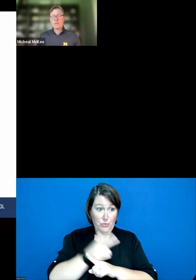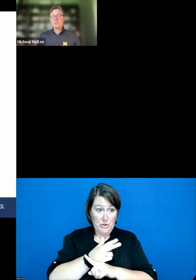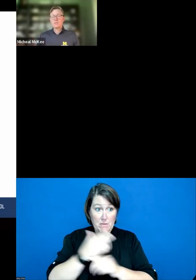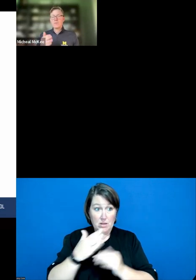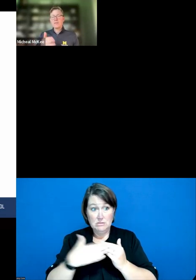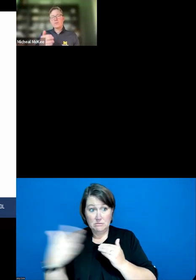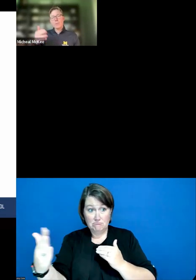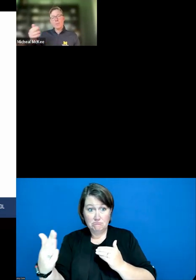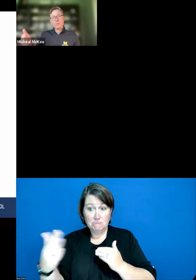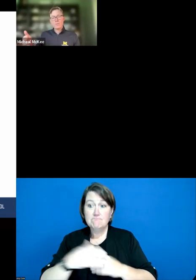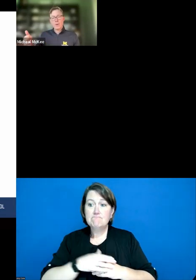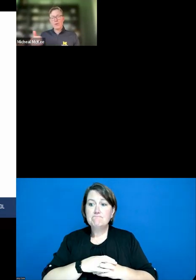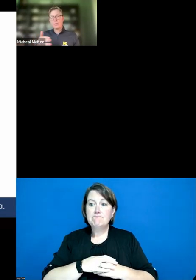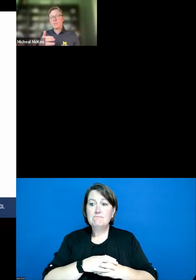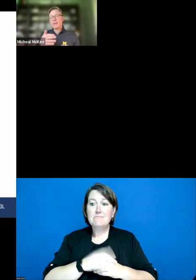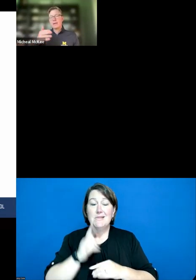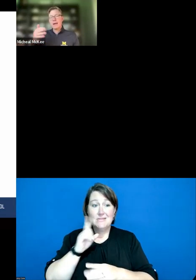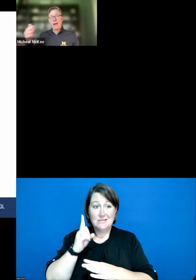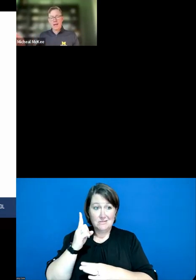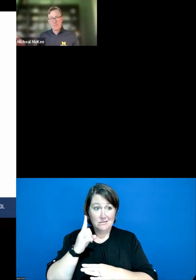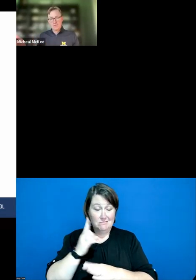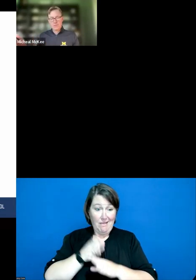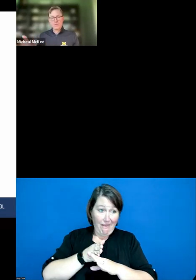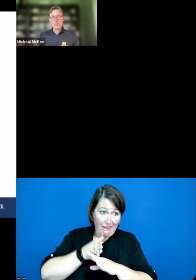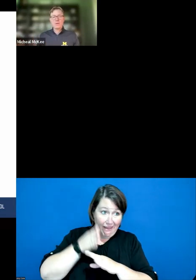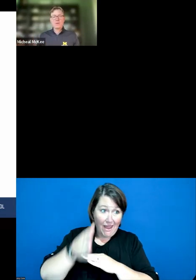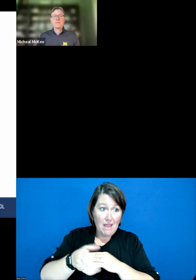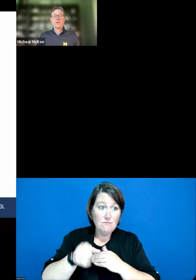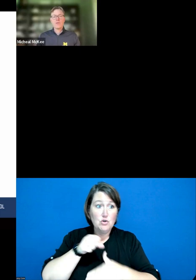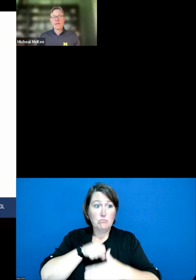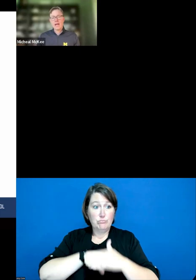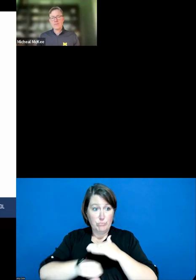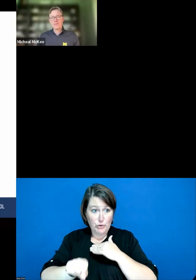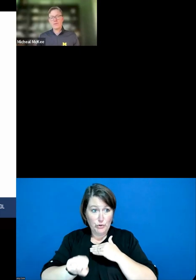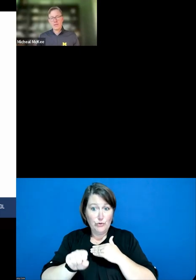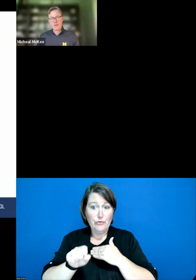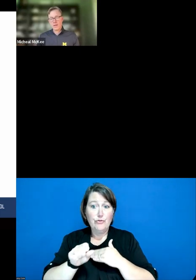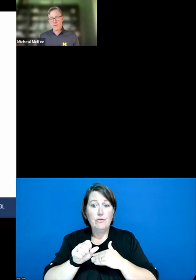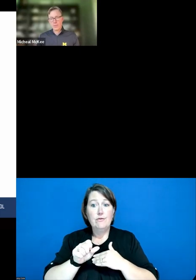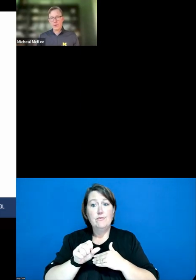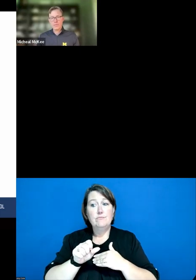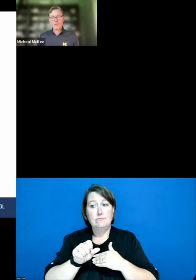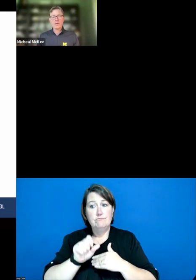So these are postpartum, meaning after they already have their birth.